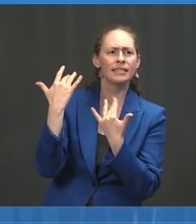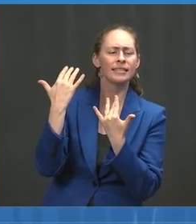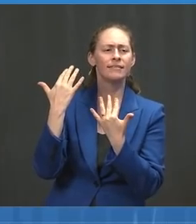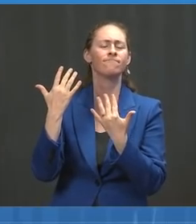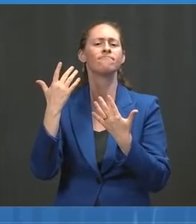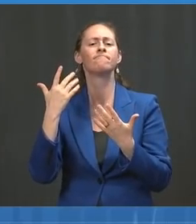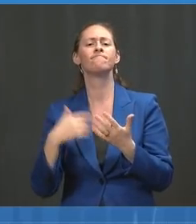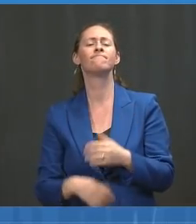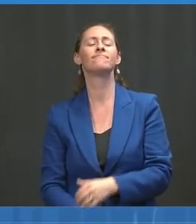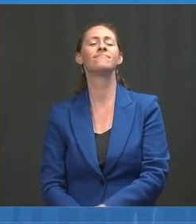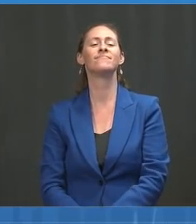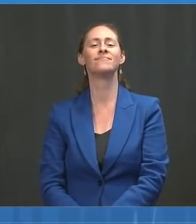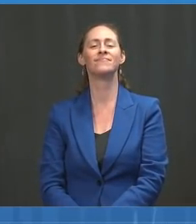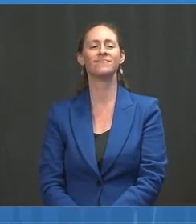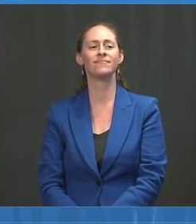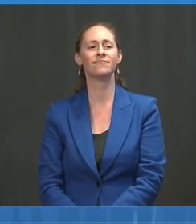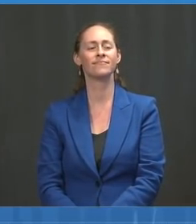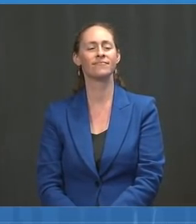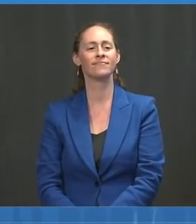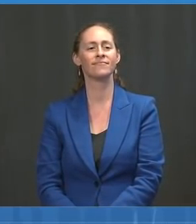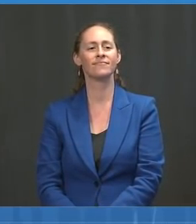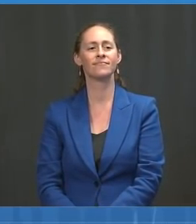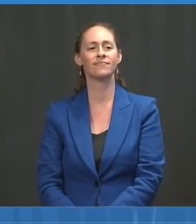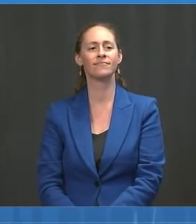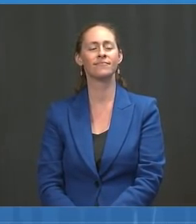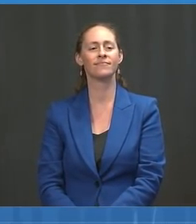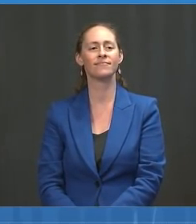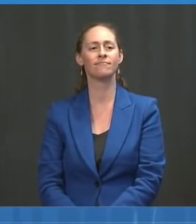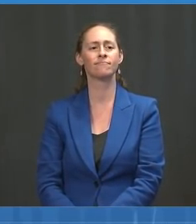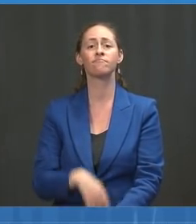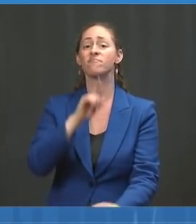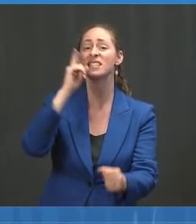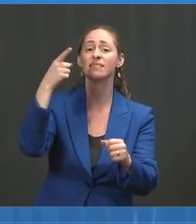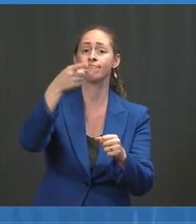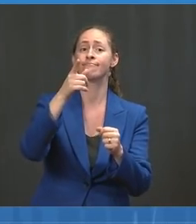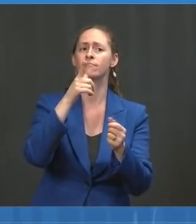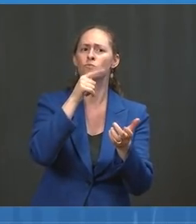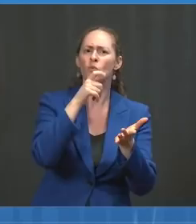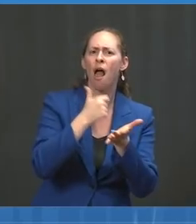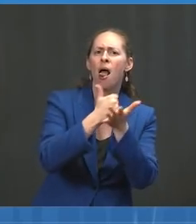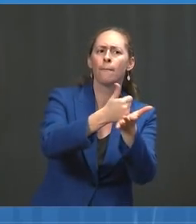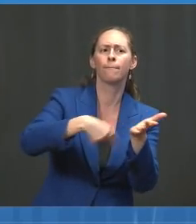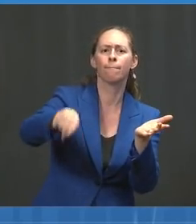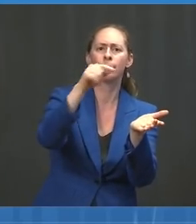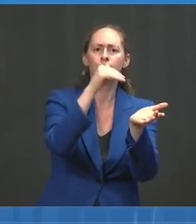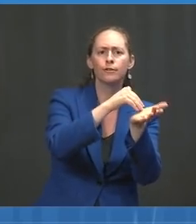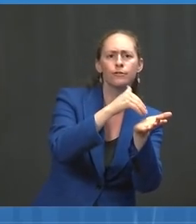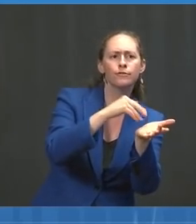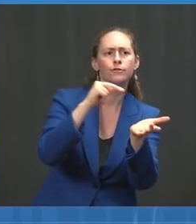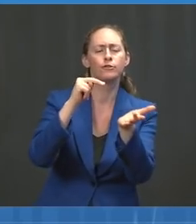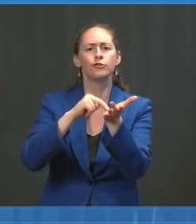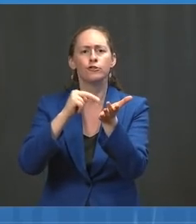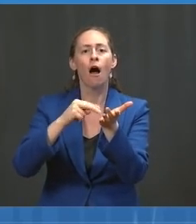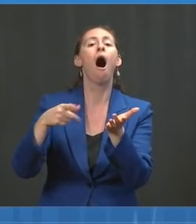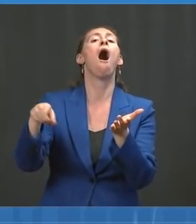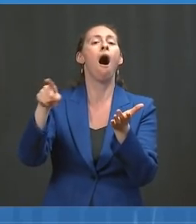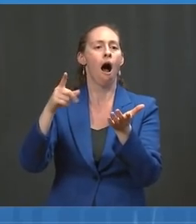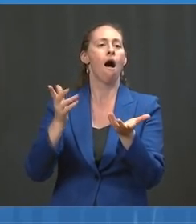First, the approval will help doctors and nurses instill even more confidence in the vaccine among their patients. More and more,